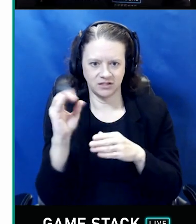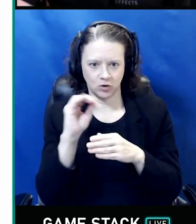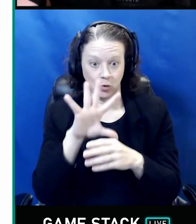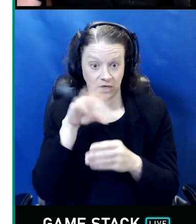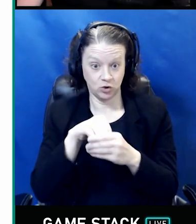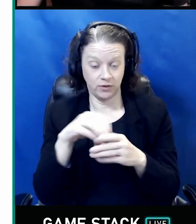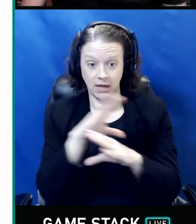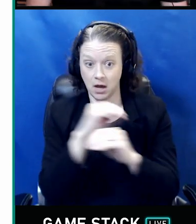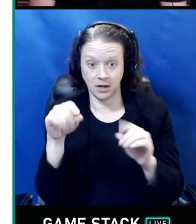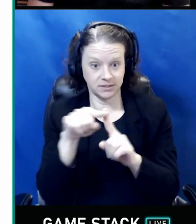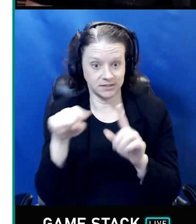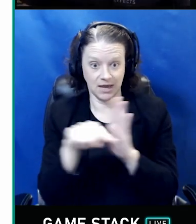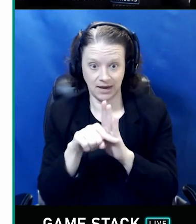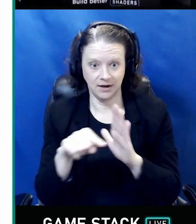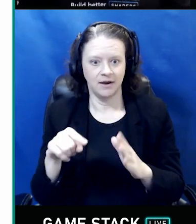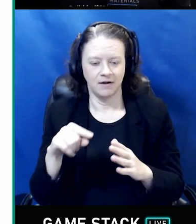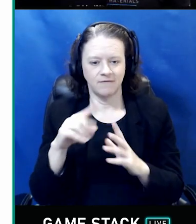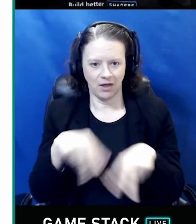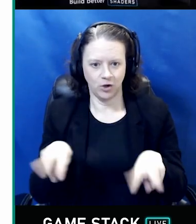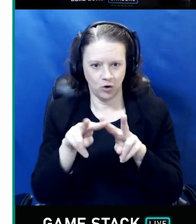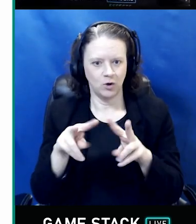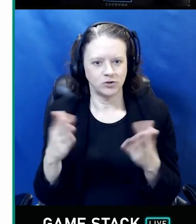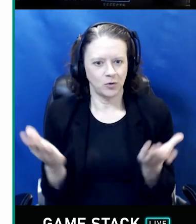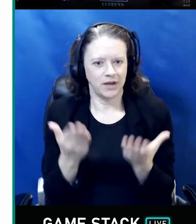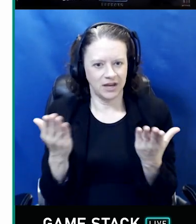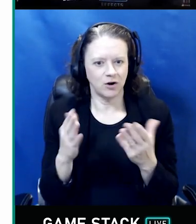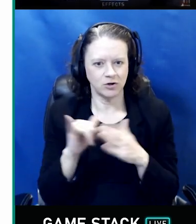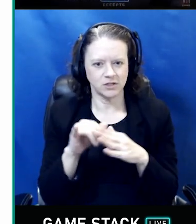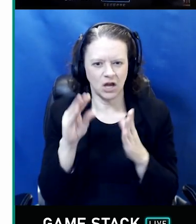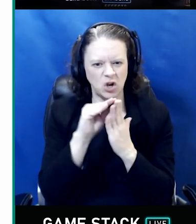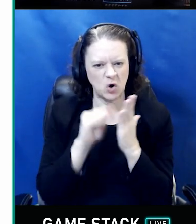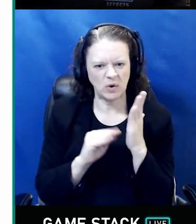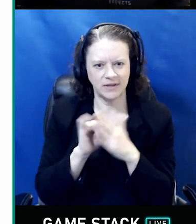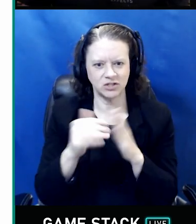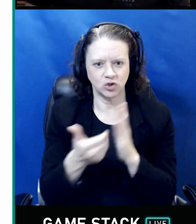So here's just a little note on these new types. These were done kind of as a convenience,